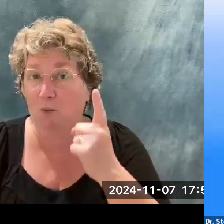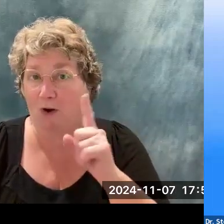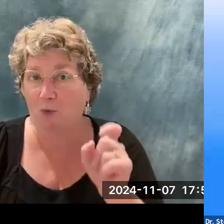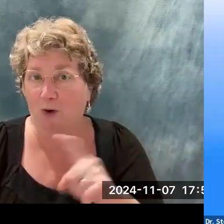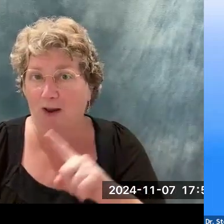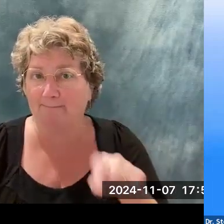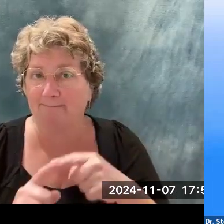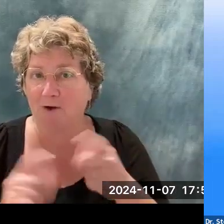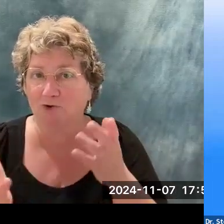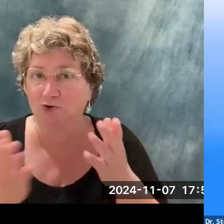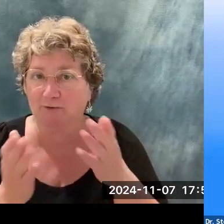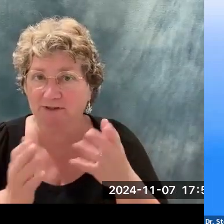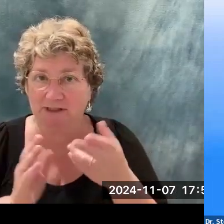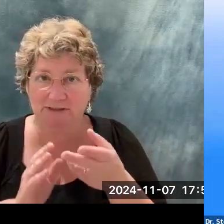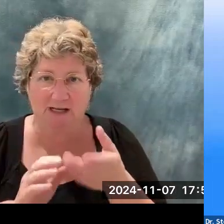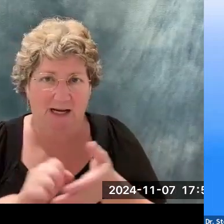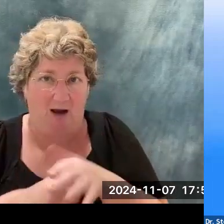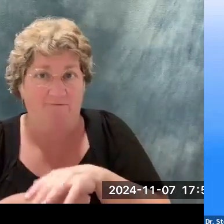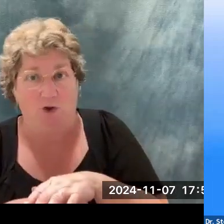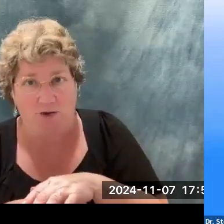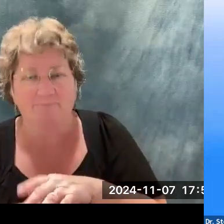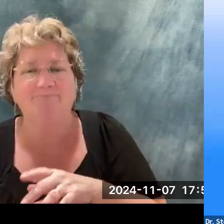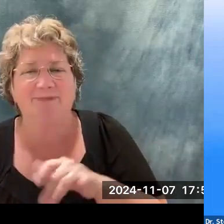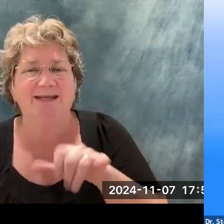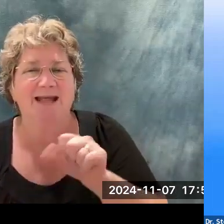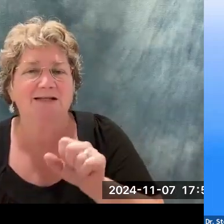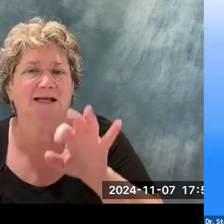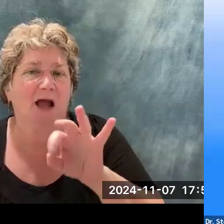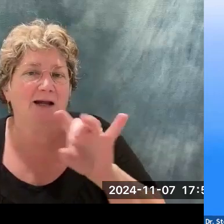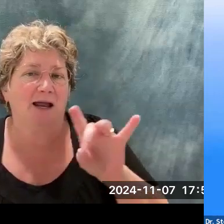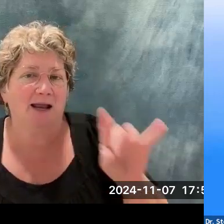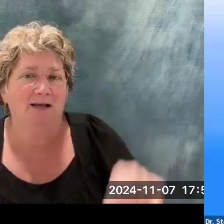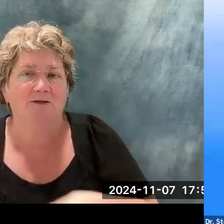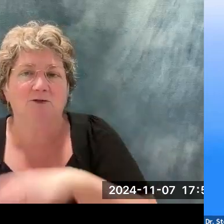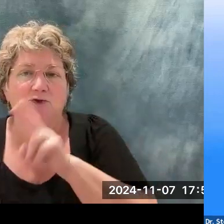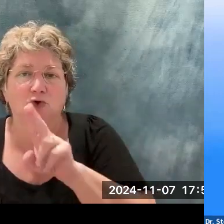So 988 and 211 is completely covered. 988 and